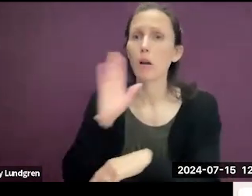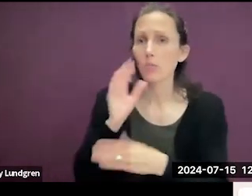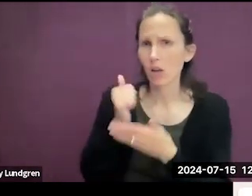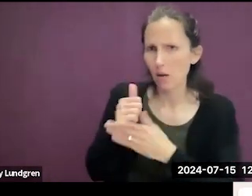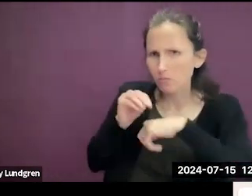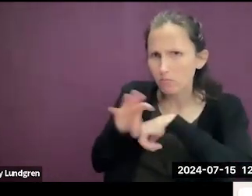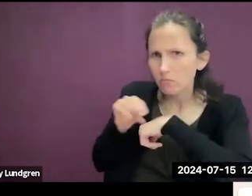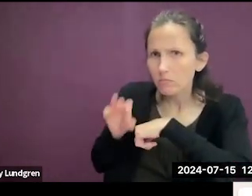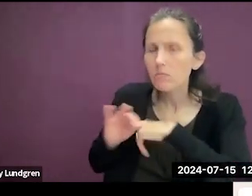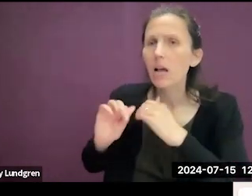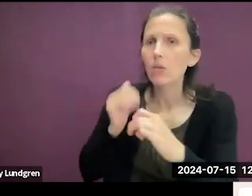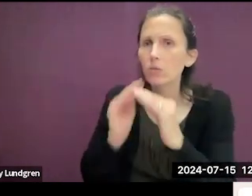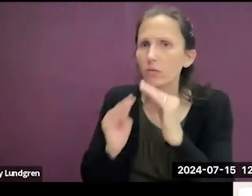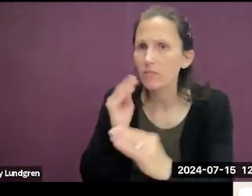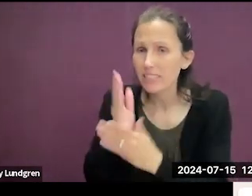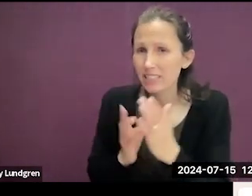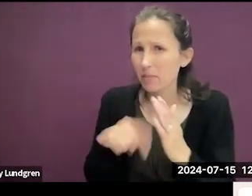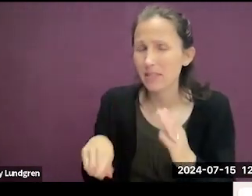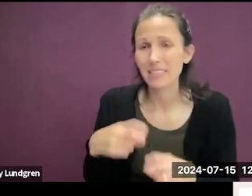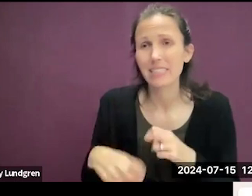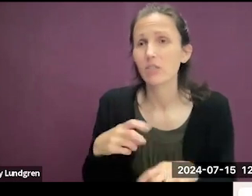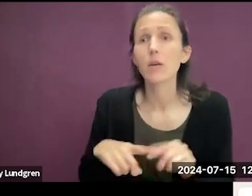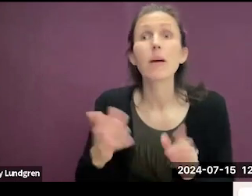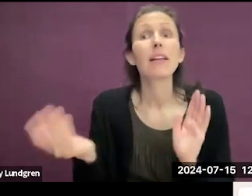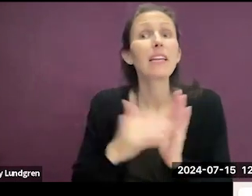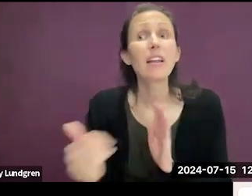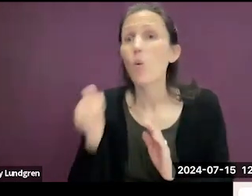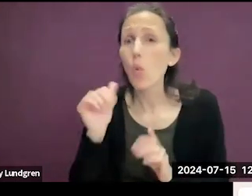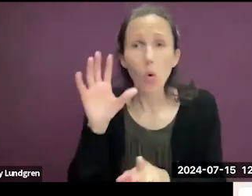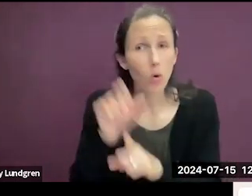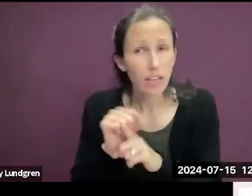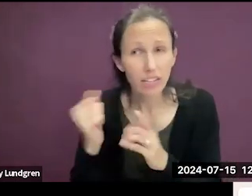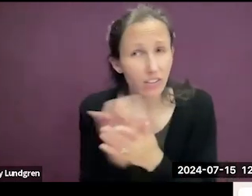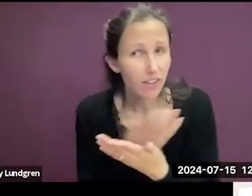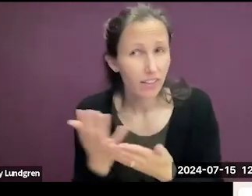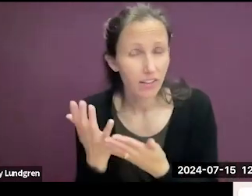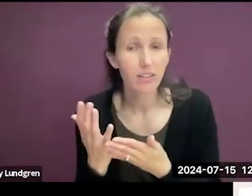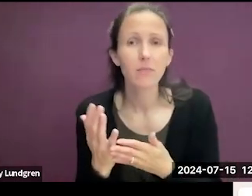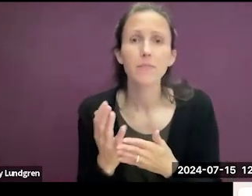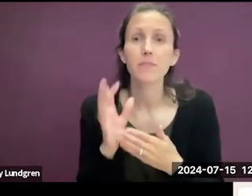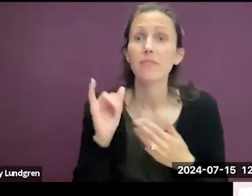to correct some of these issues, but it's not gonna pick up on everything. So that slide from the beginning that I said,